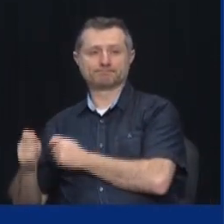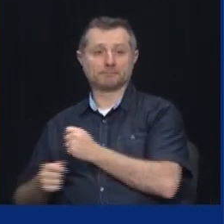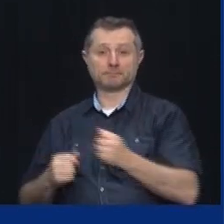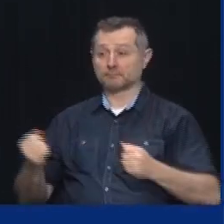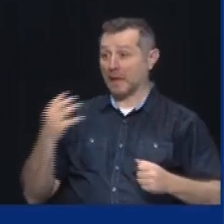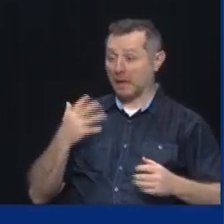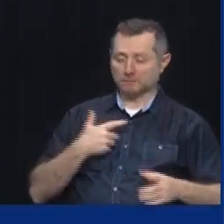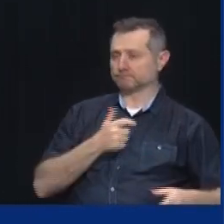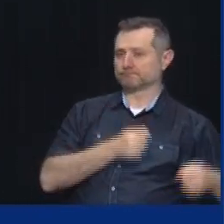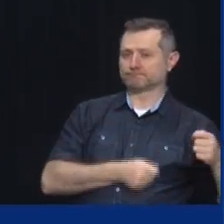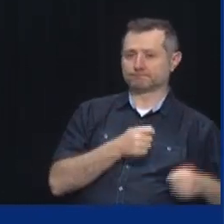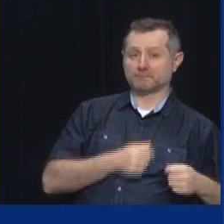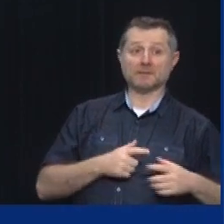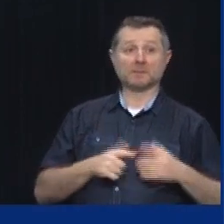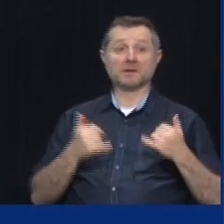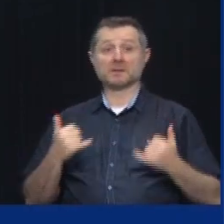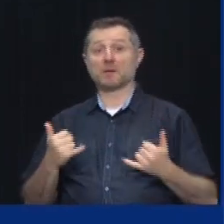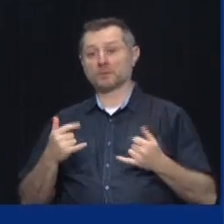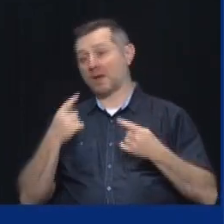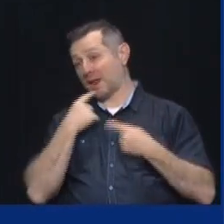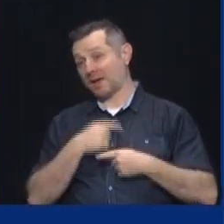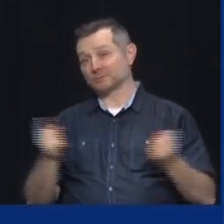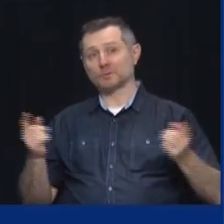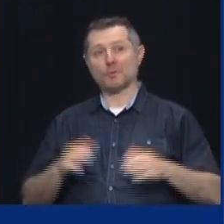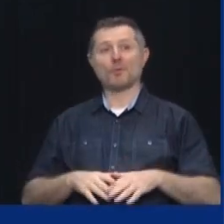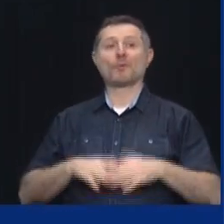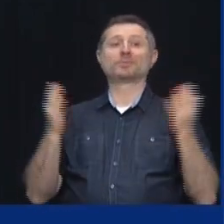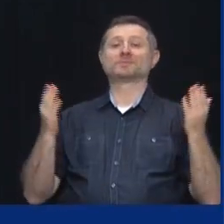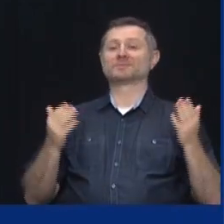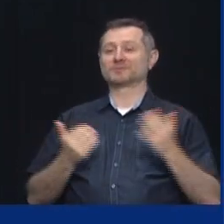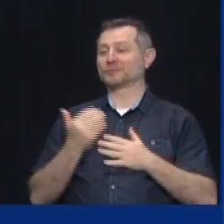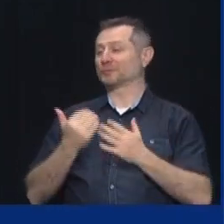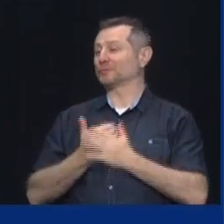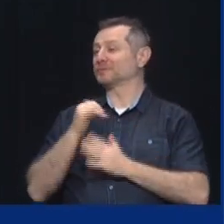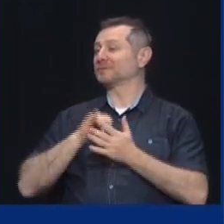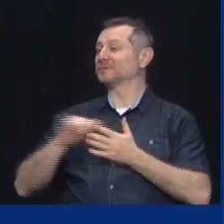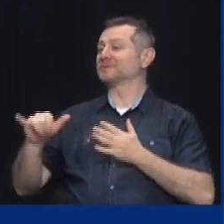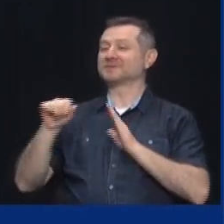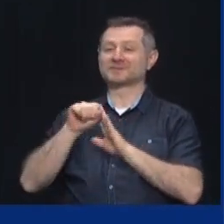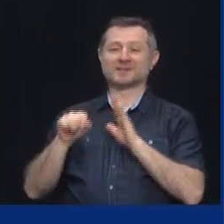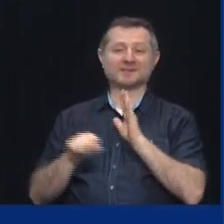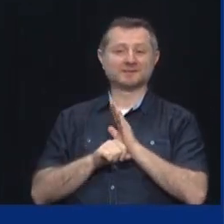CHANGING SITUATION ALL ALONG. SO WHEN THE FACTS CHANGE, CHANGE.